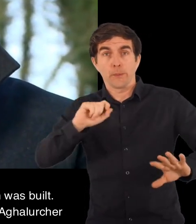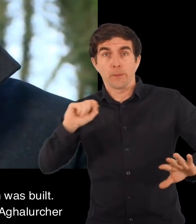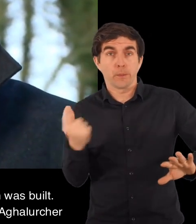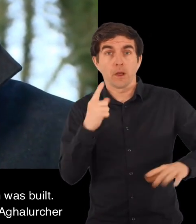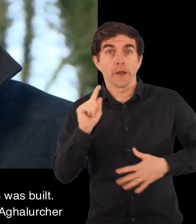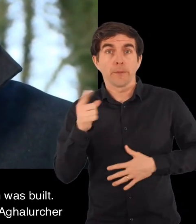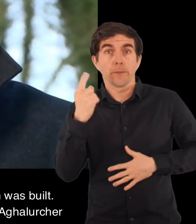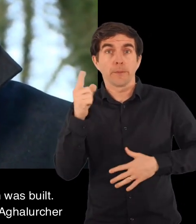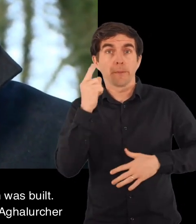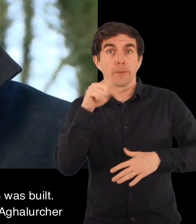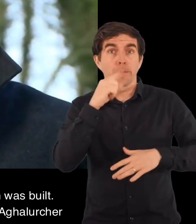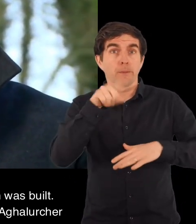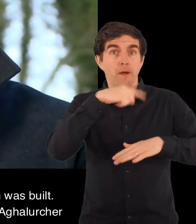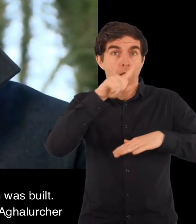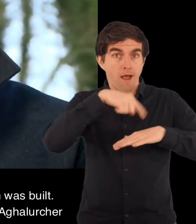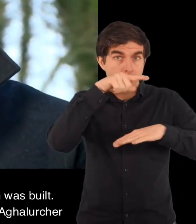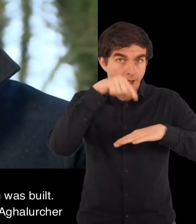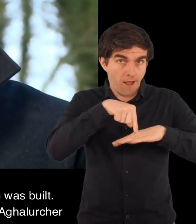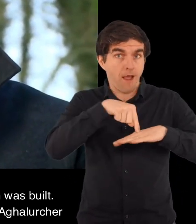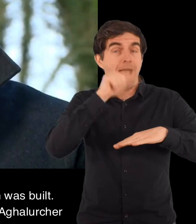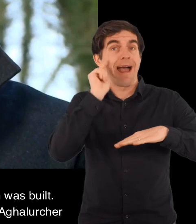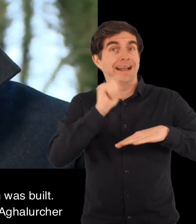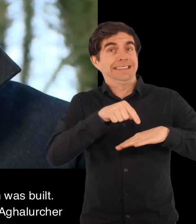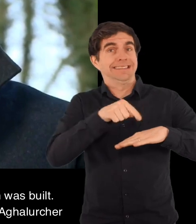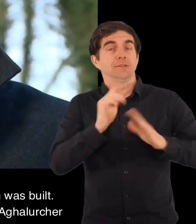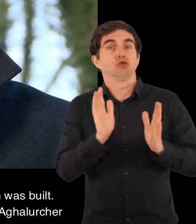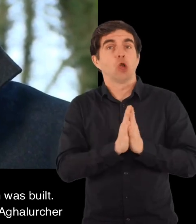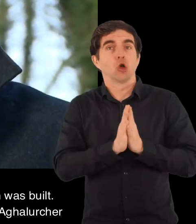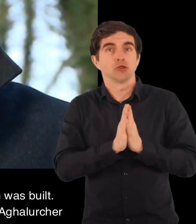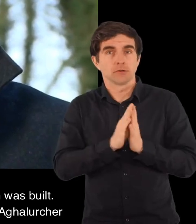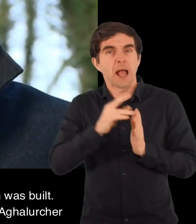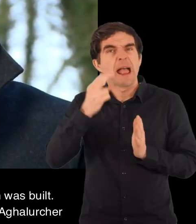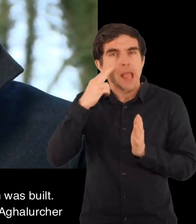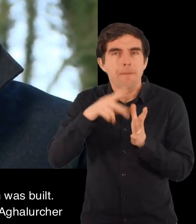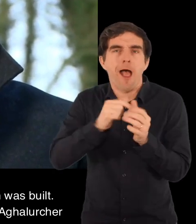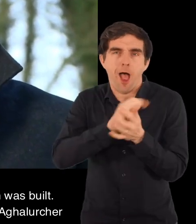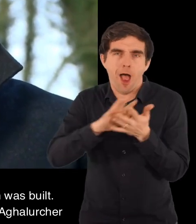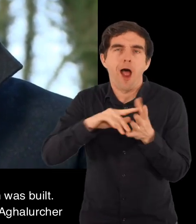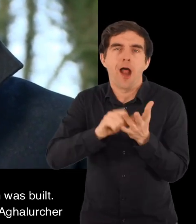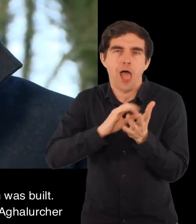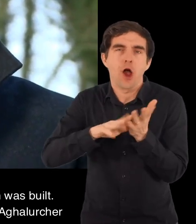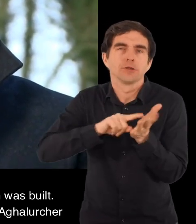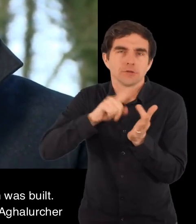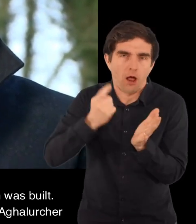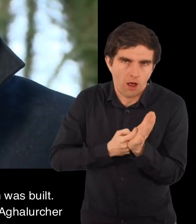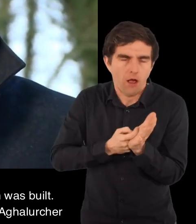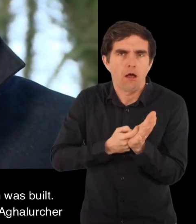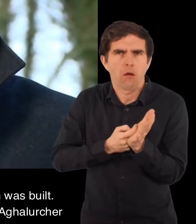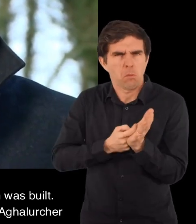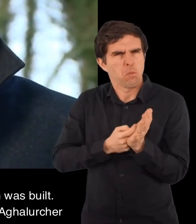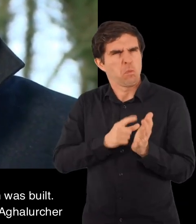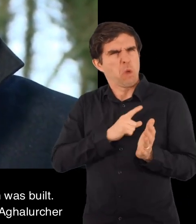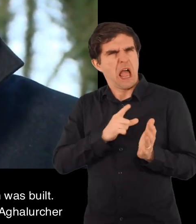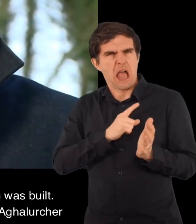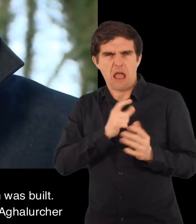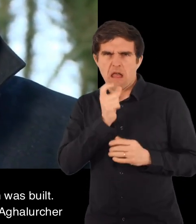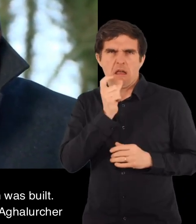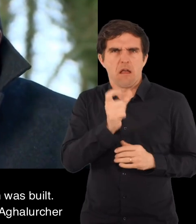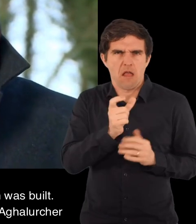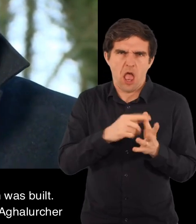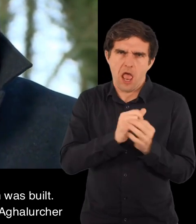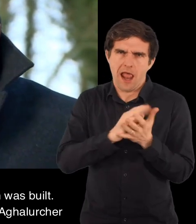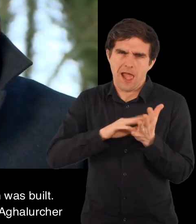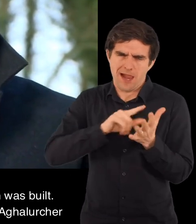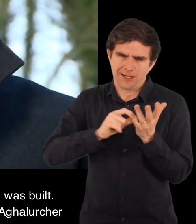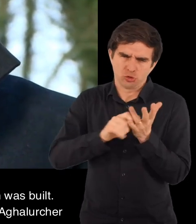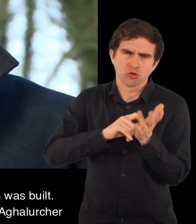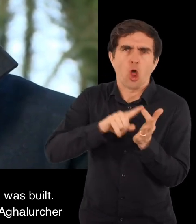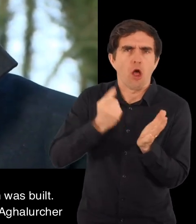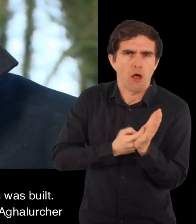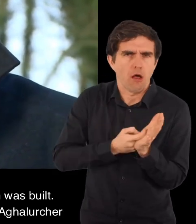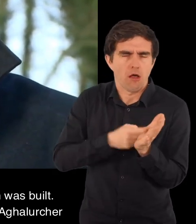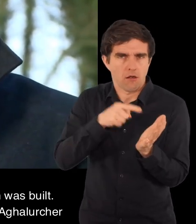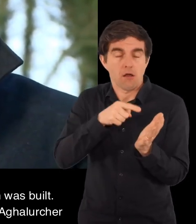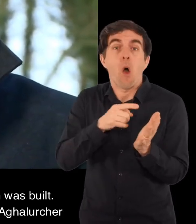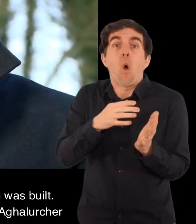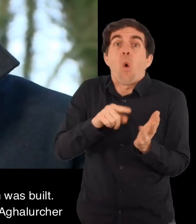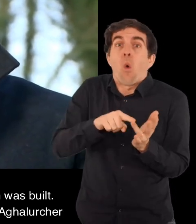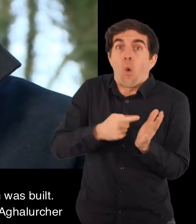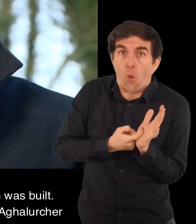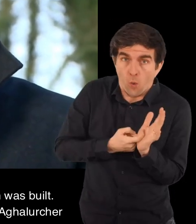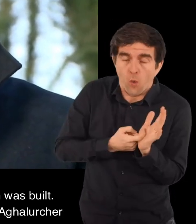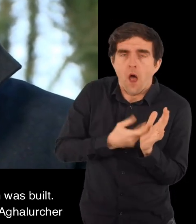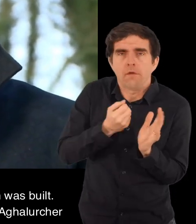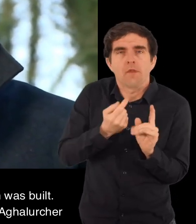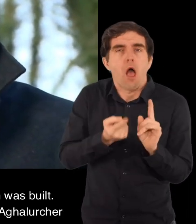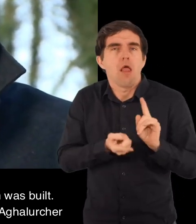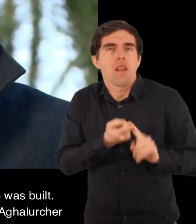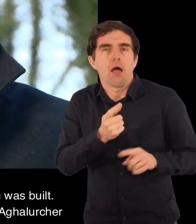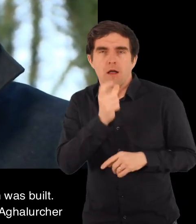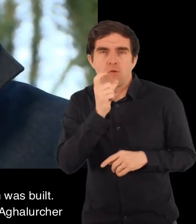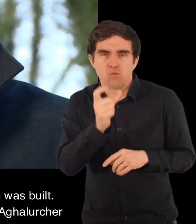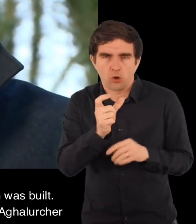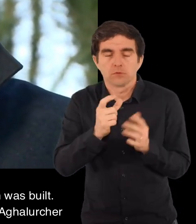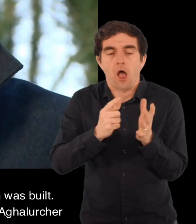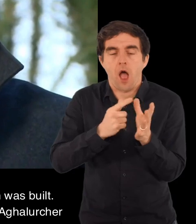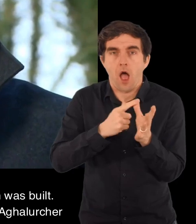shot and where it landed - the church was built. This is the site and it was named Aghalurcher